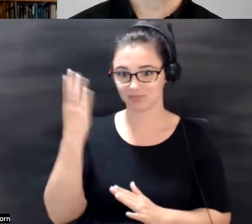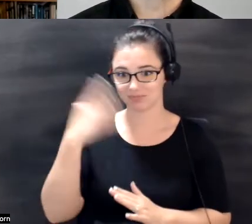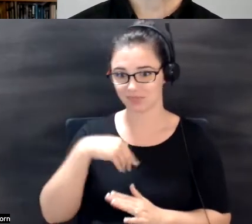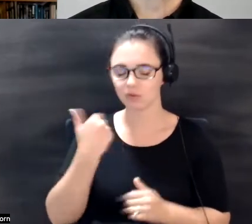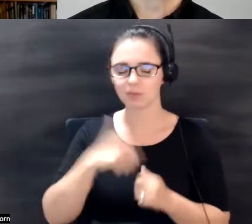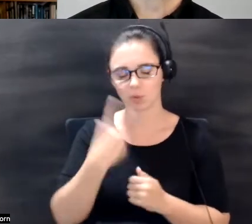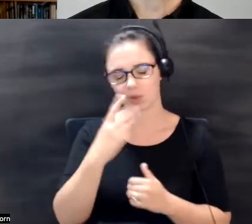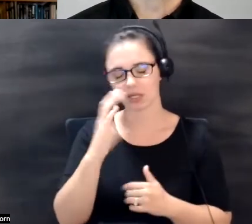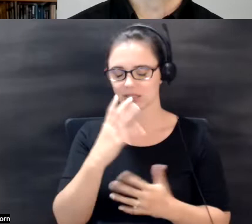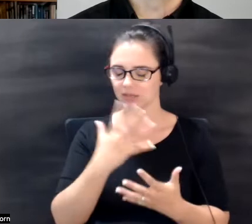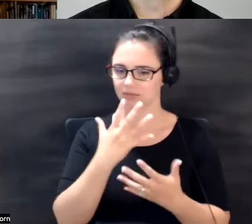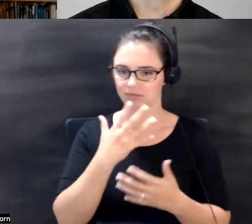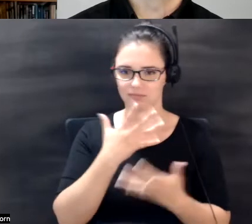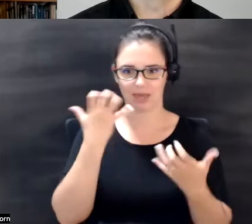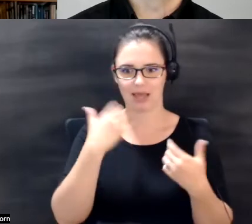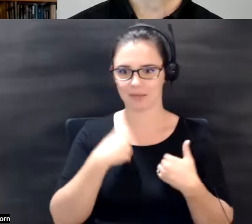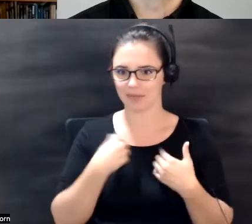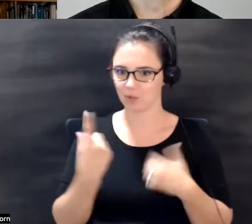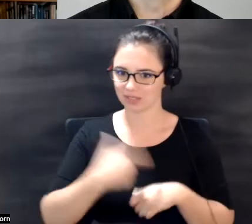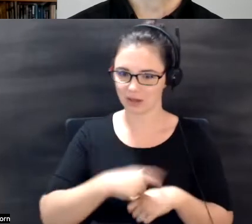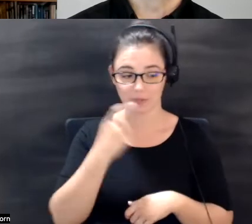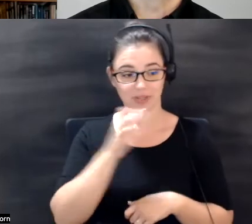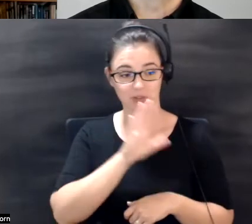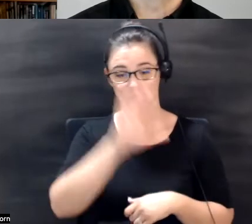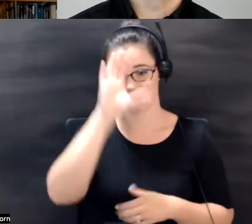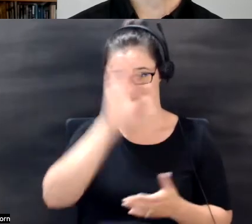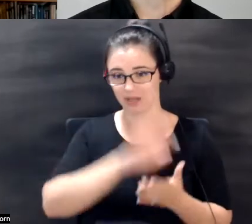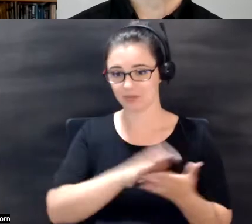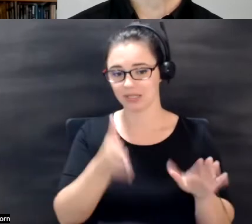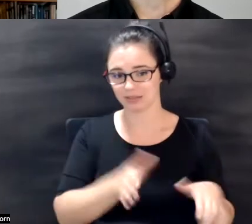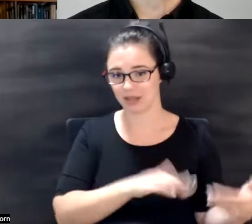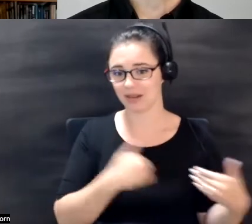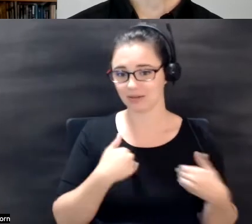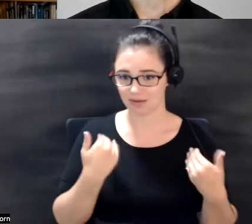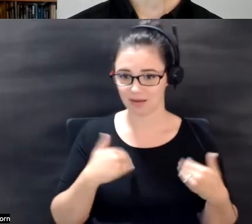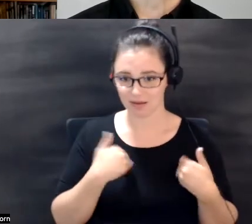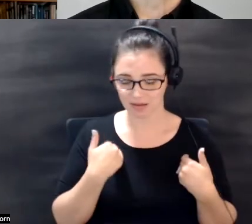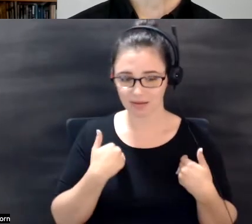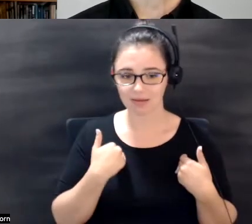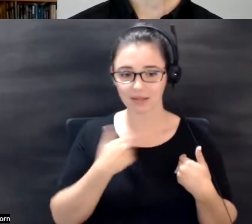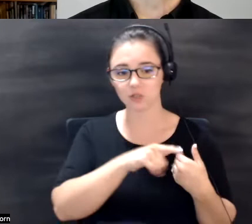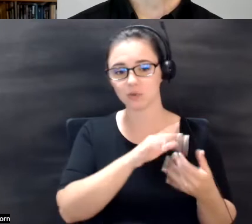because I-- her husband died young, and I, and she was talking about how hard it was.